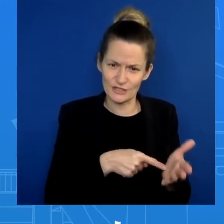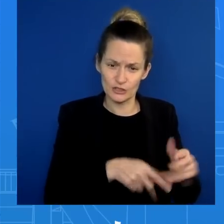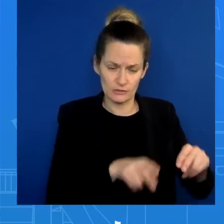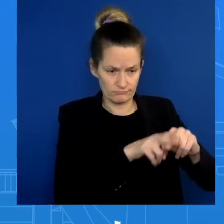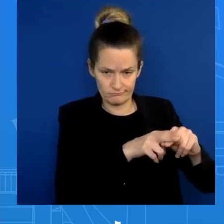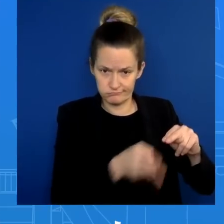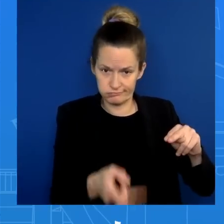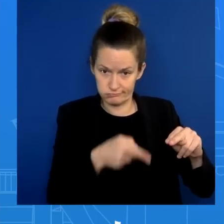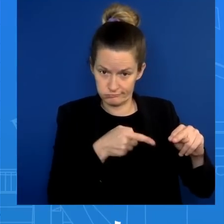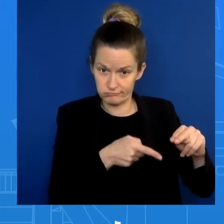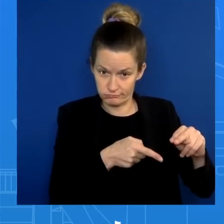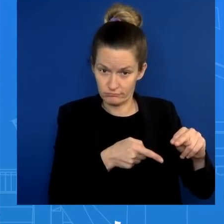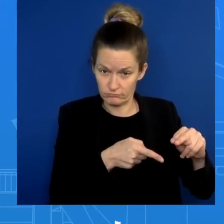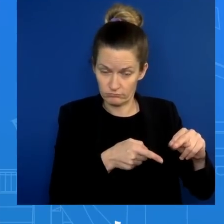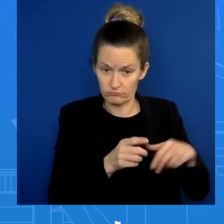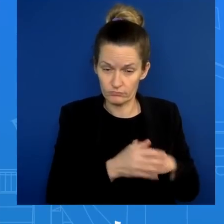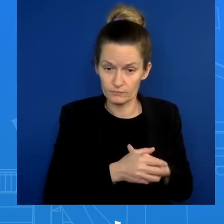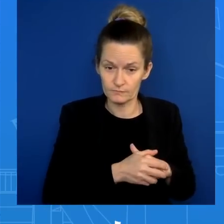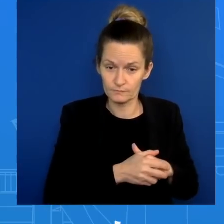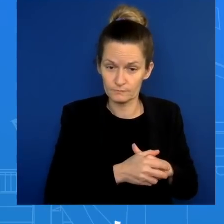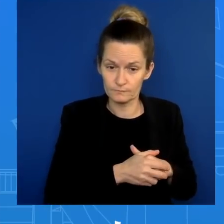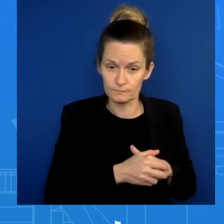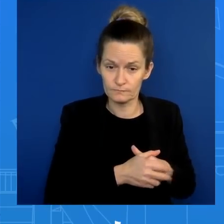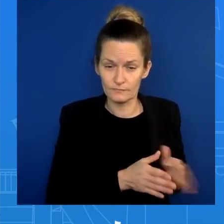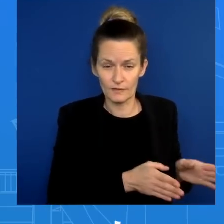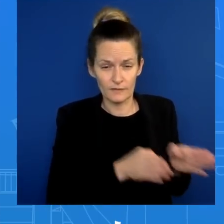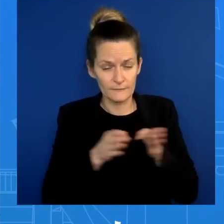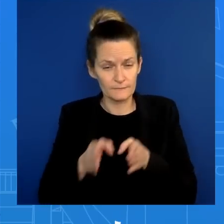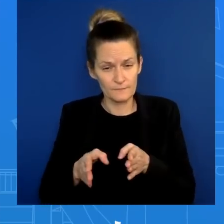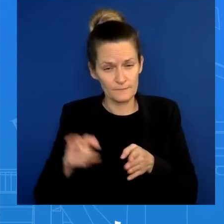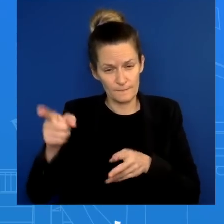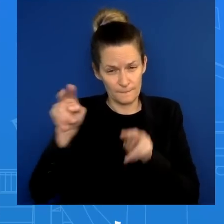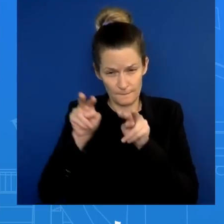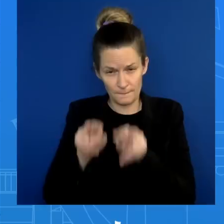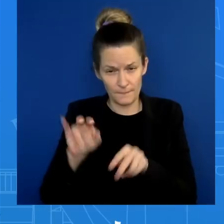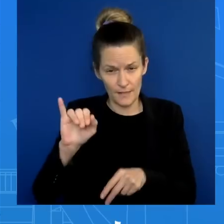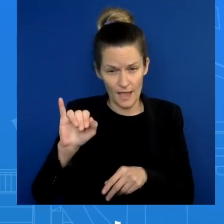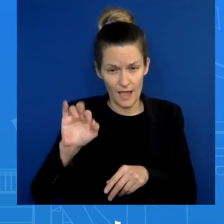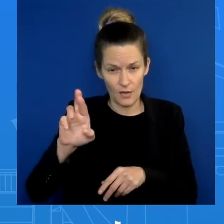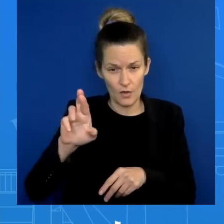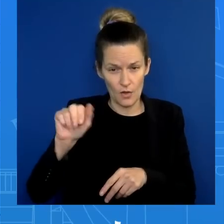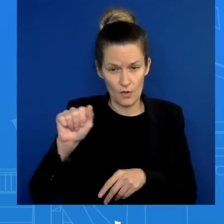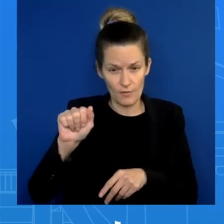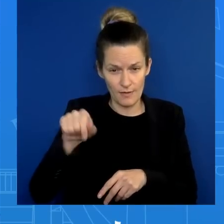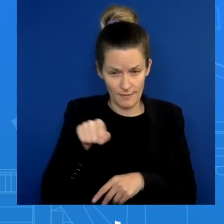it is also that three that $300 billion deficit is going to matter. Right.